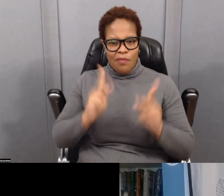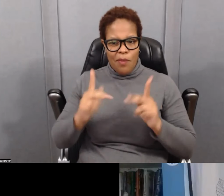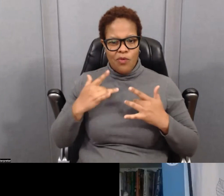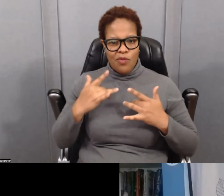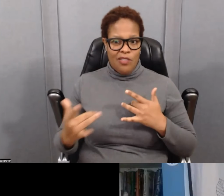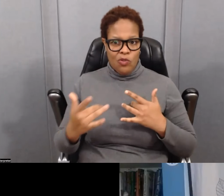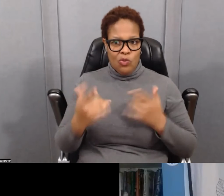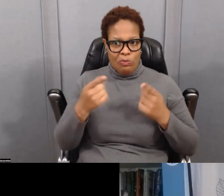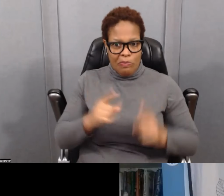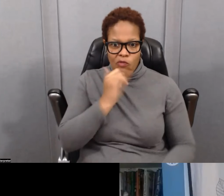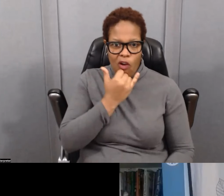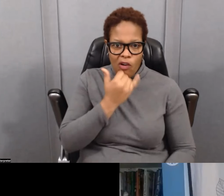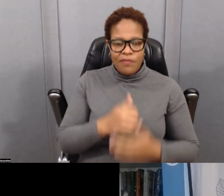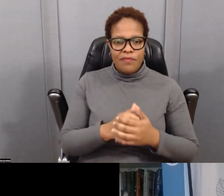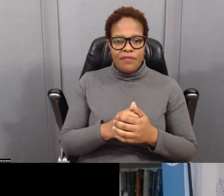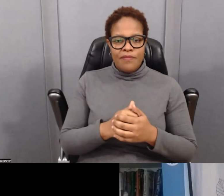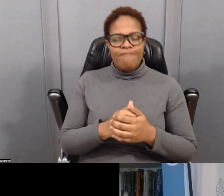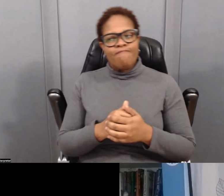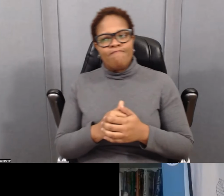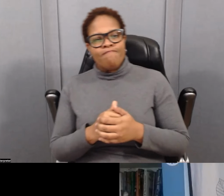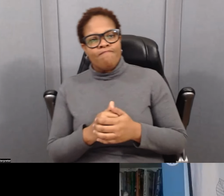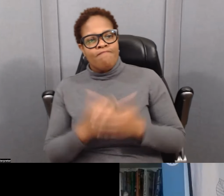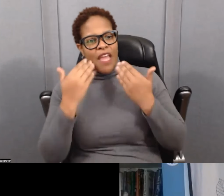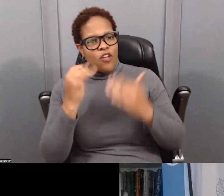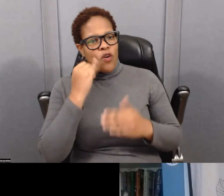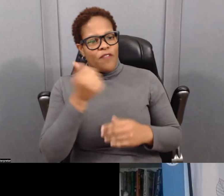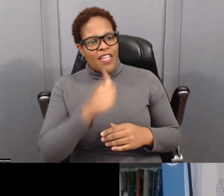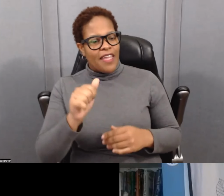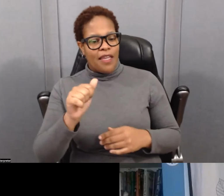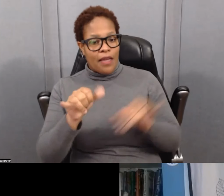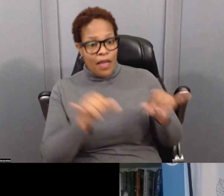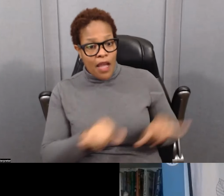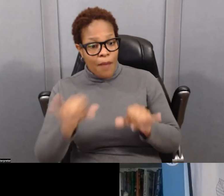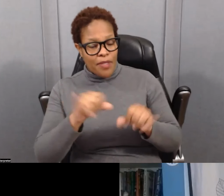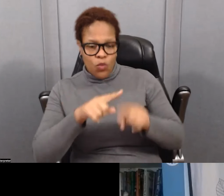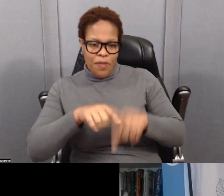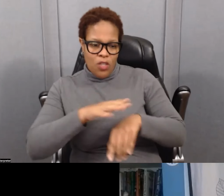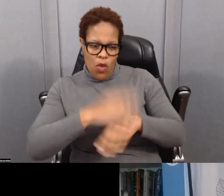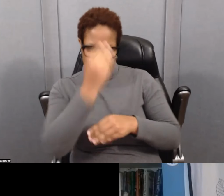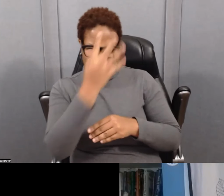Yeah, I don't know if there's anything common, because it would depend on the content, but what I would say is that even though